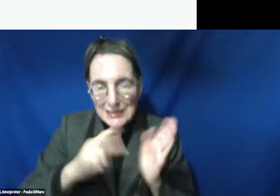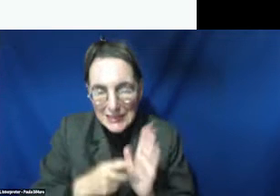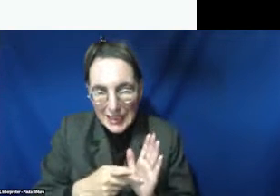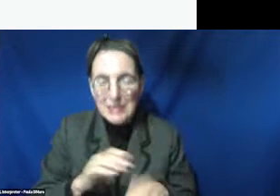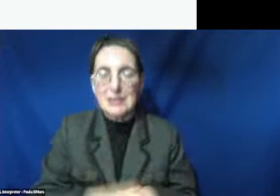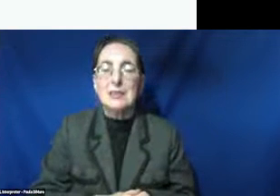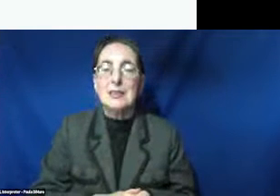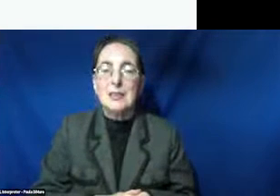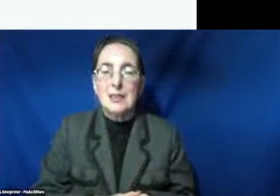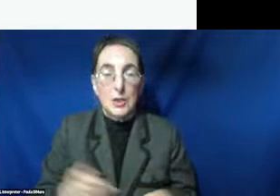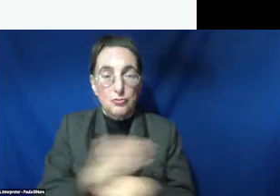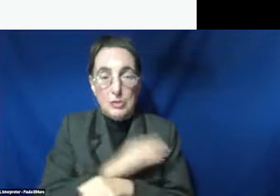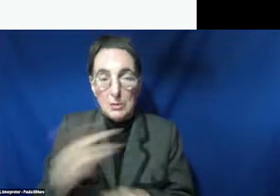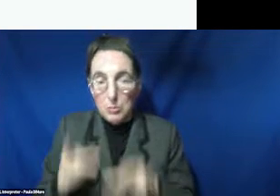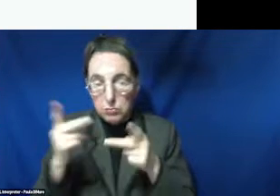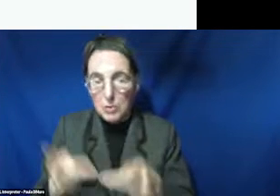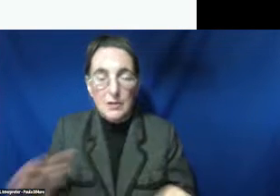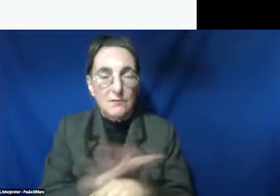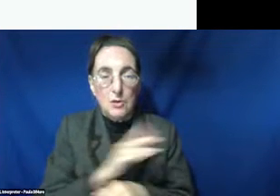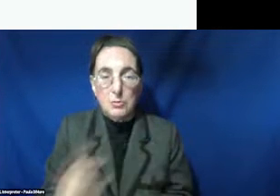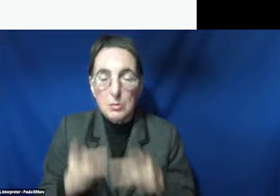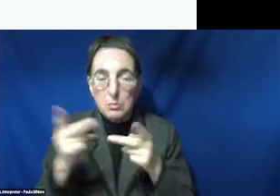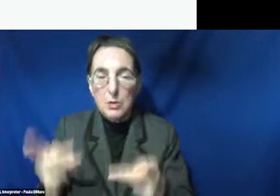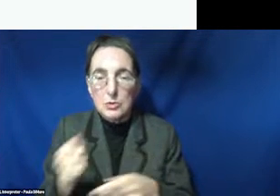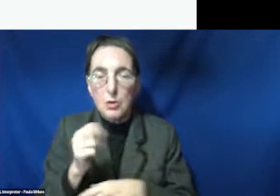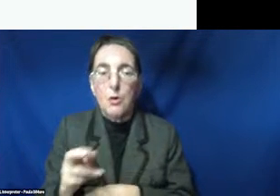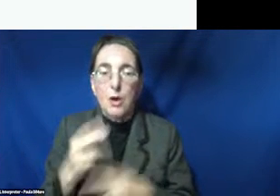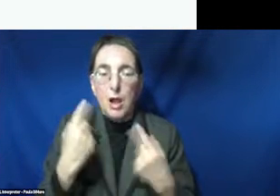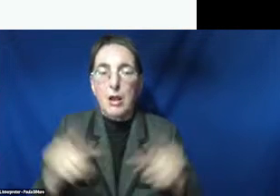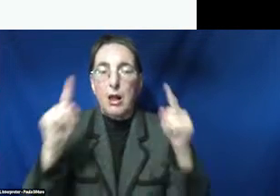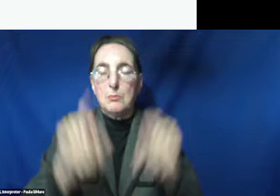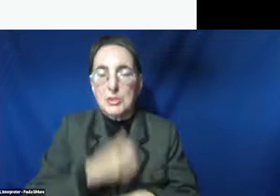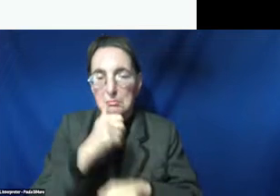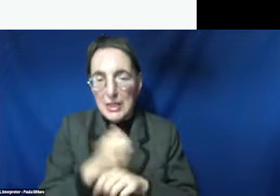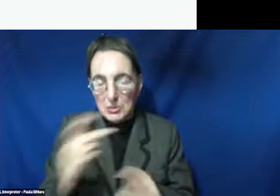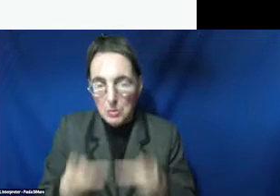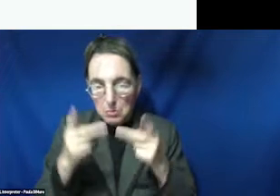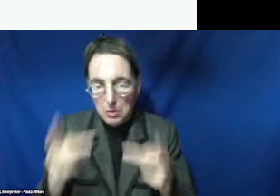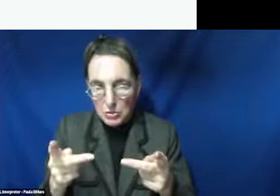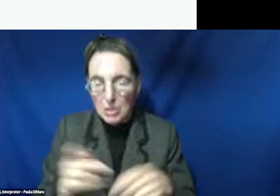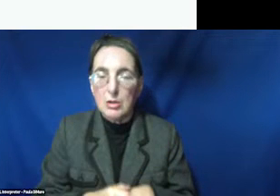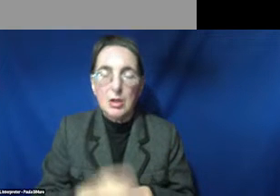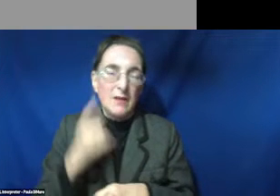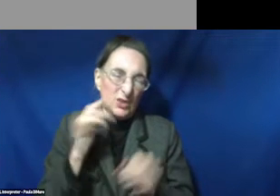Renewals, or Accomplish Based Renewal proposals. For simplicity's sake, I'm just going to stick with a basic full proposal.